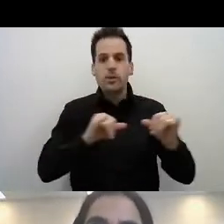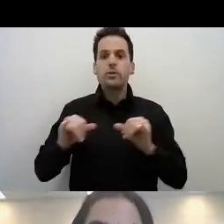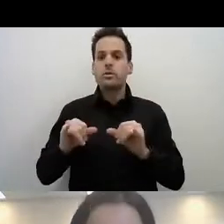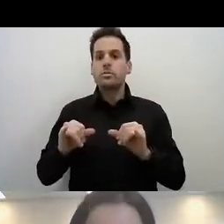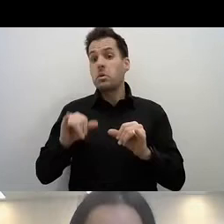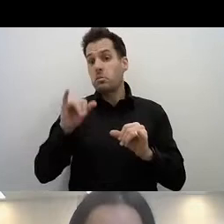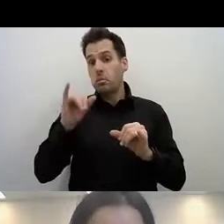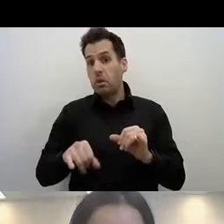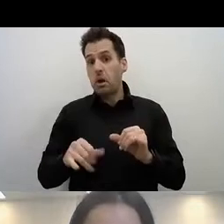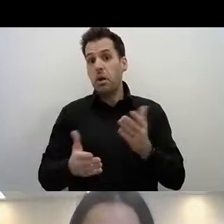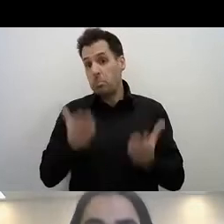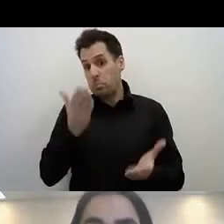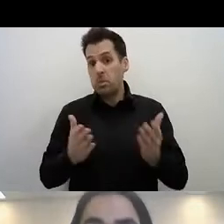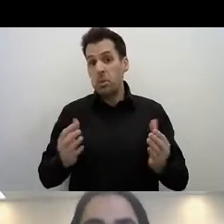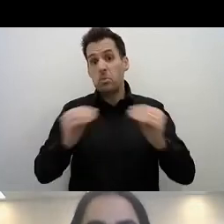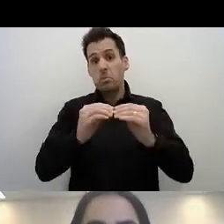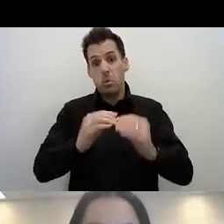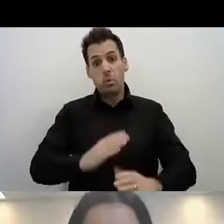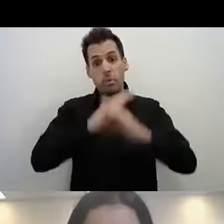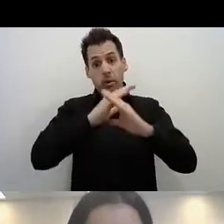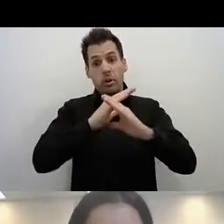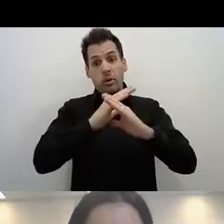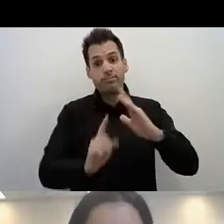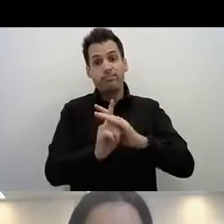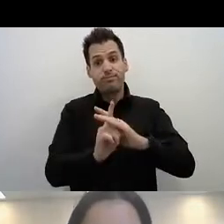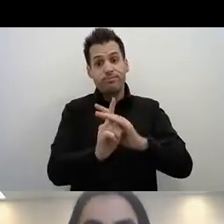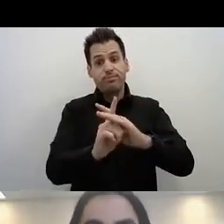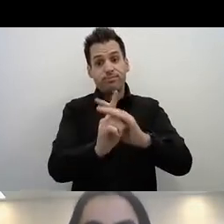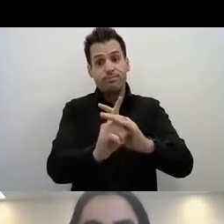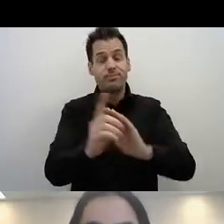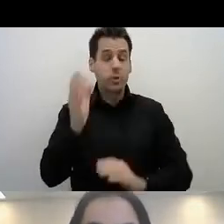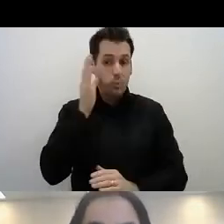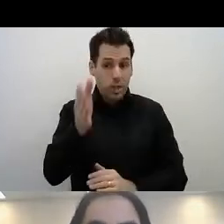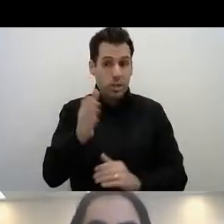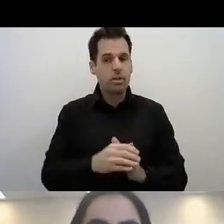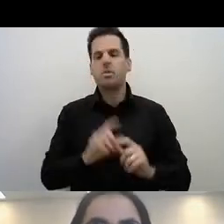additional barriers to people with disabilities who use surface animals but that's a side point